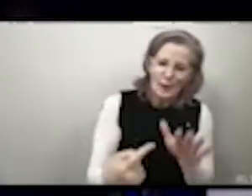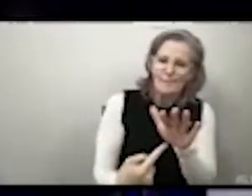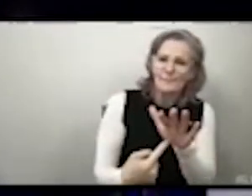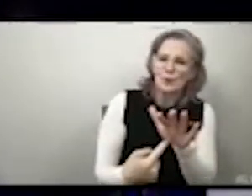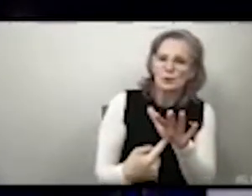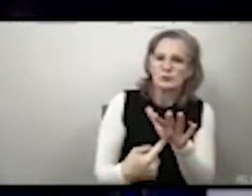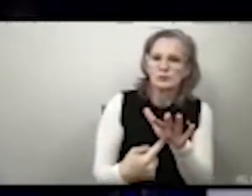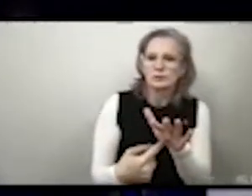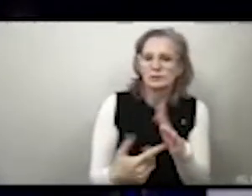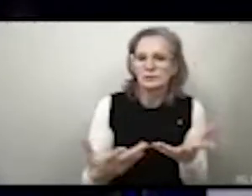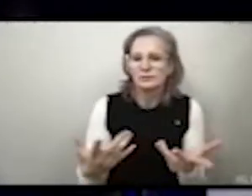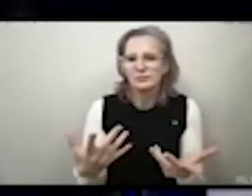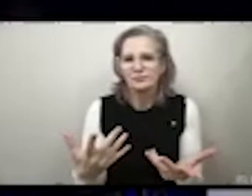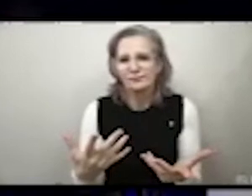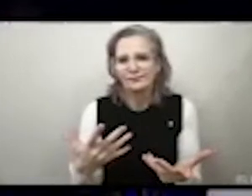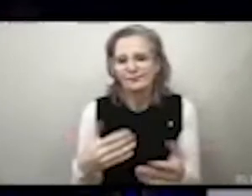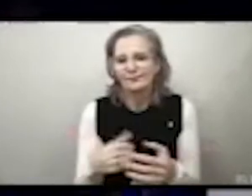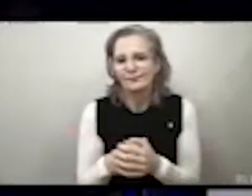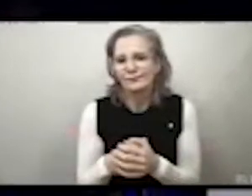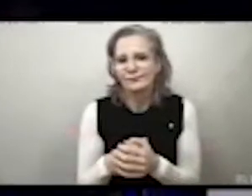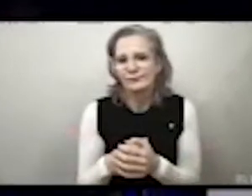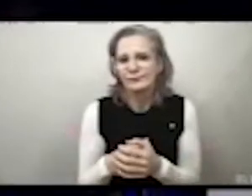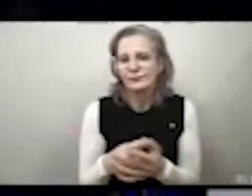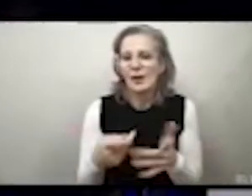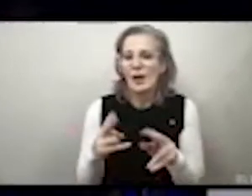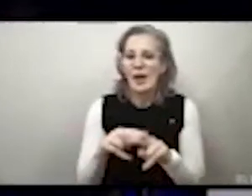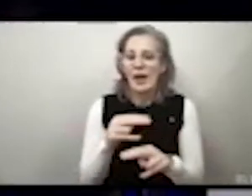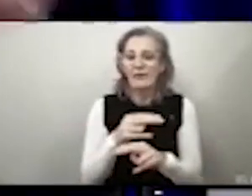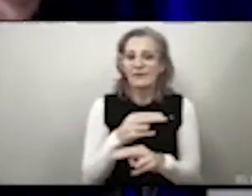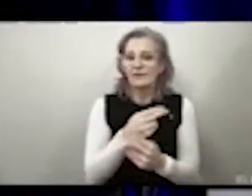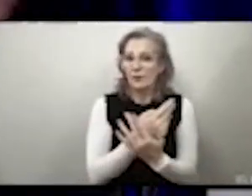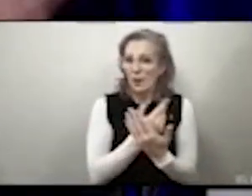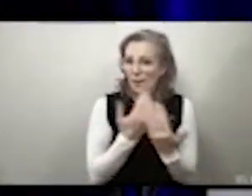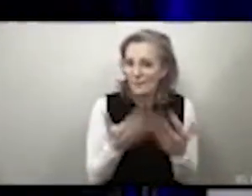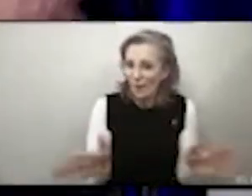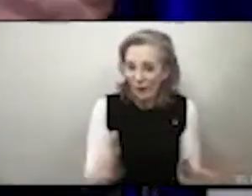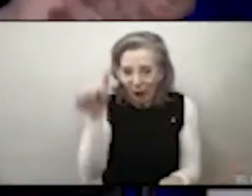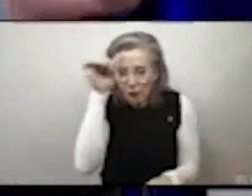greater public awareness, and this was the subject of your discussions in the group of course, and involvement with data, evidence, and science.